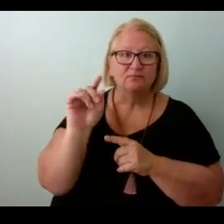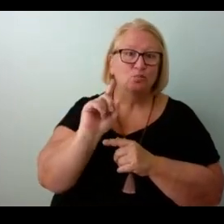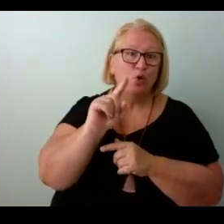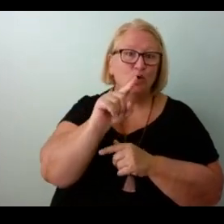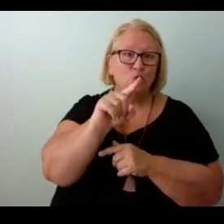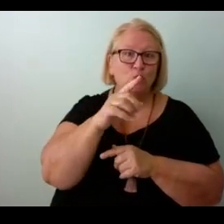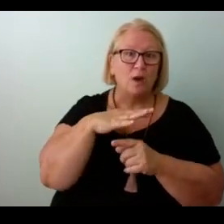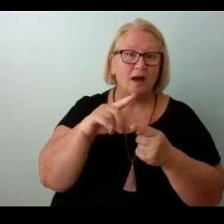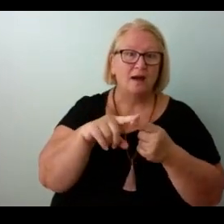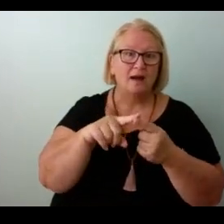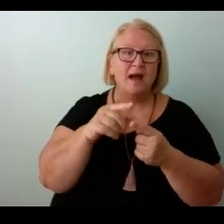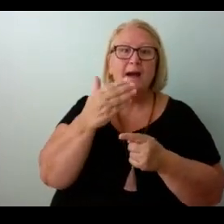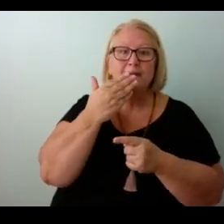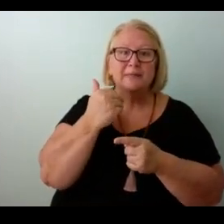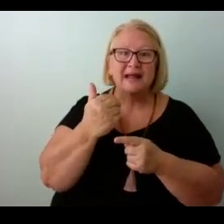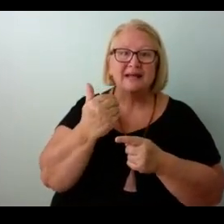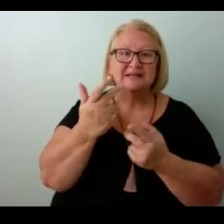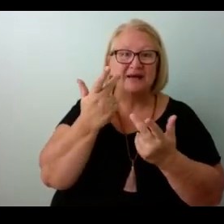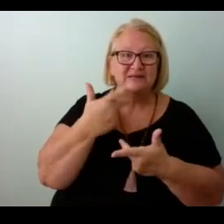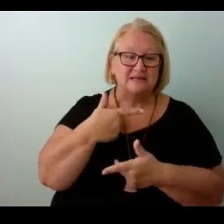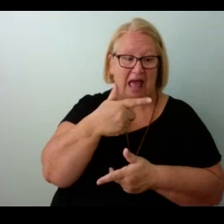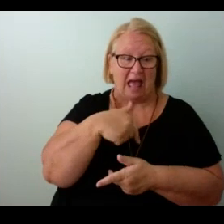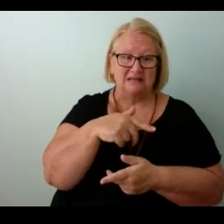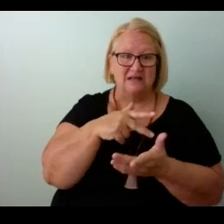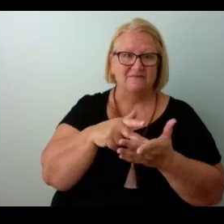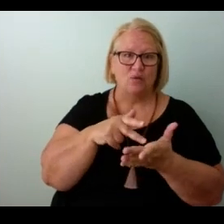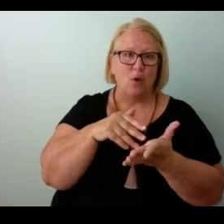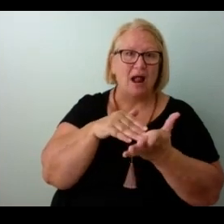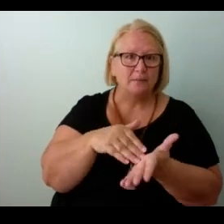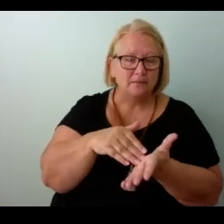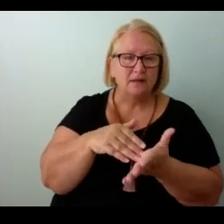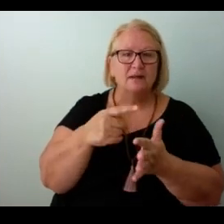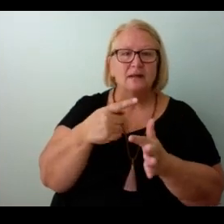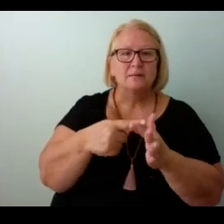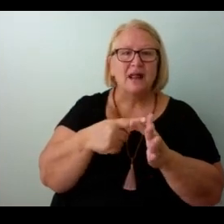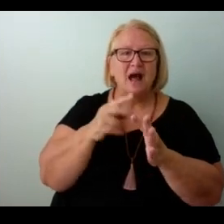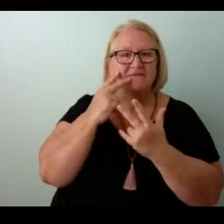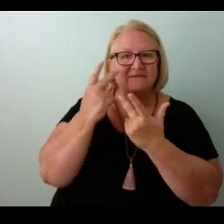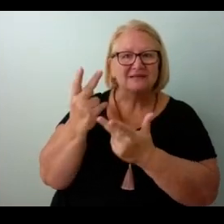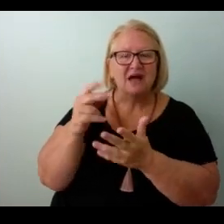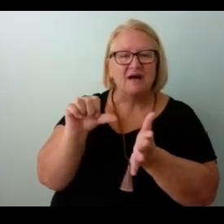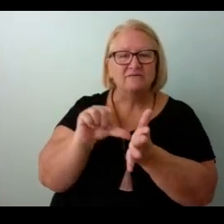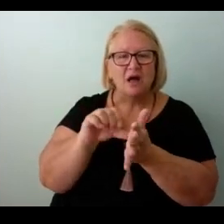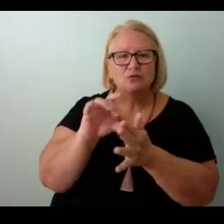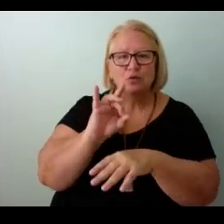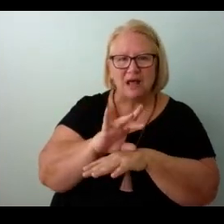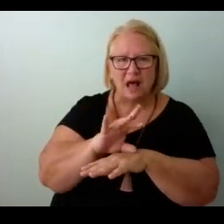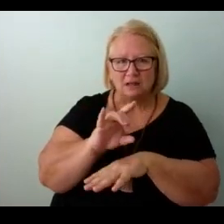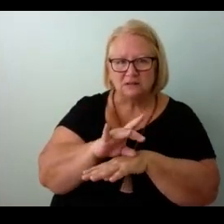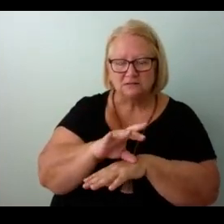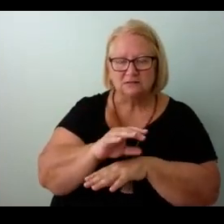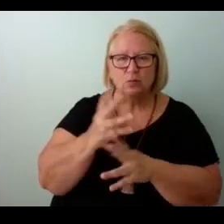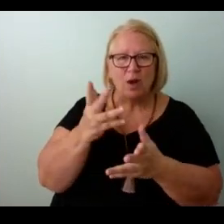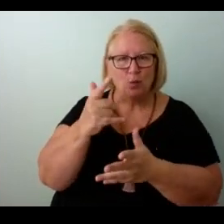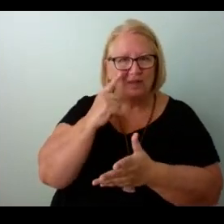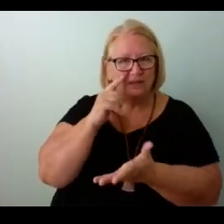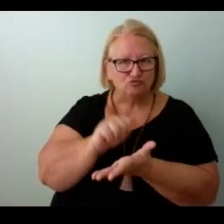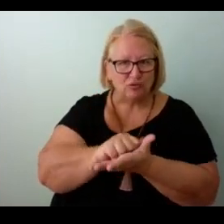Please come to us for help. Also financial counsellors where you think are appropriate, we're definitely happy to